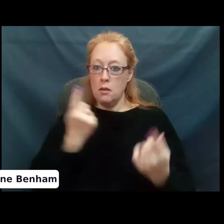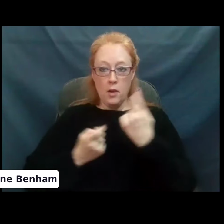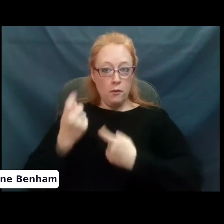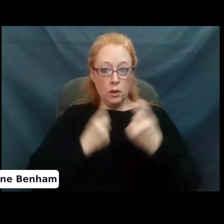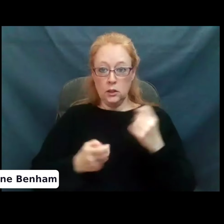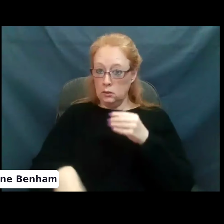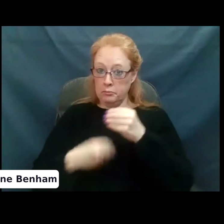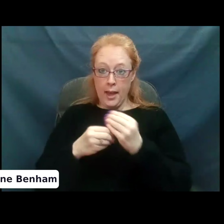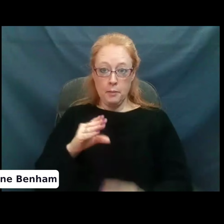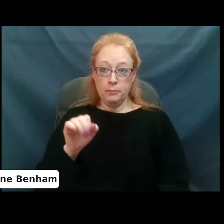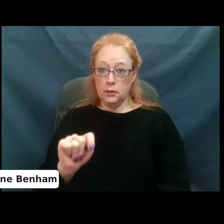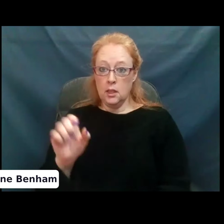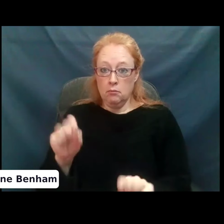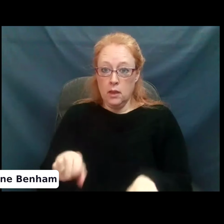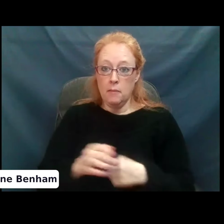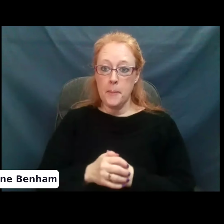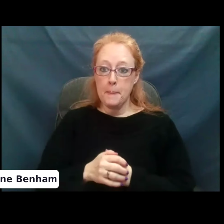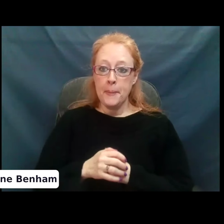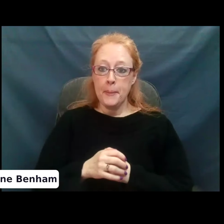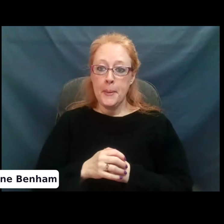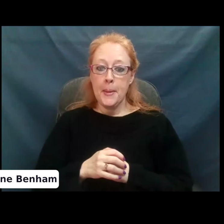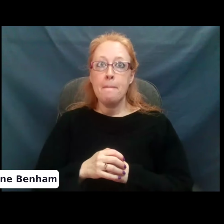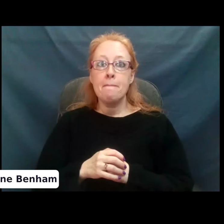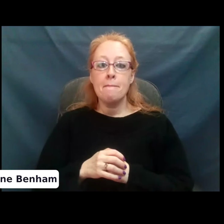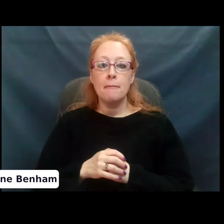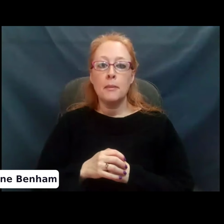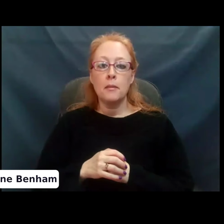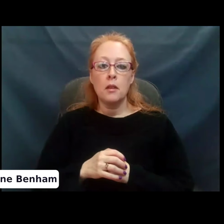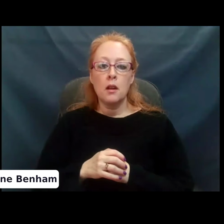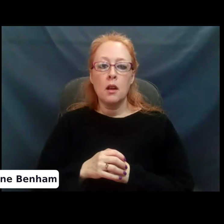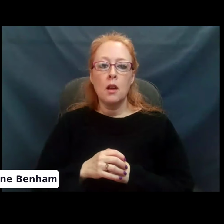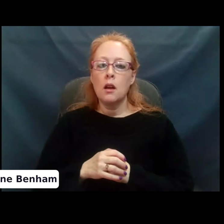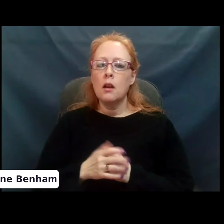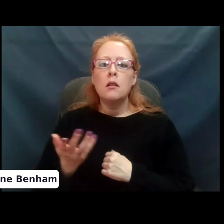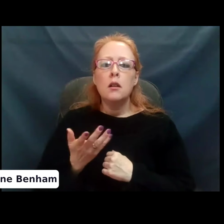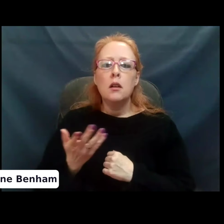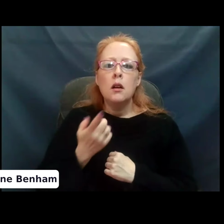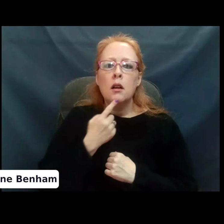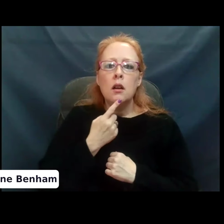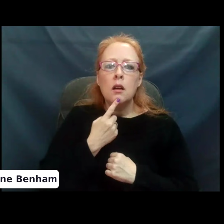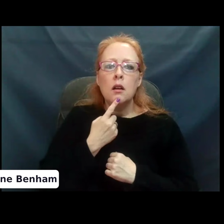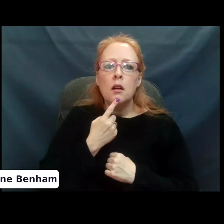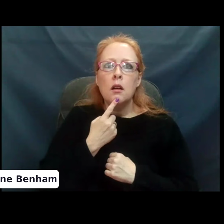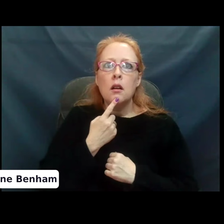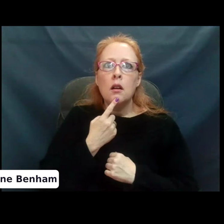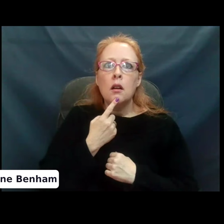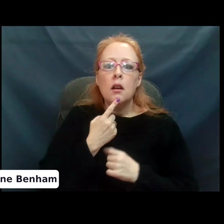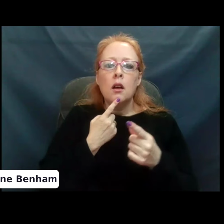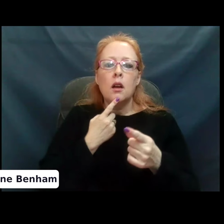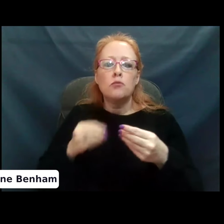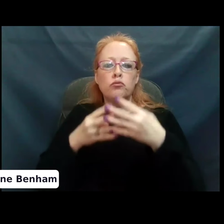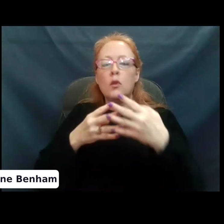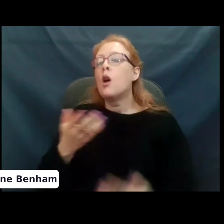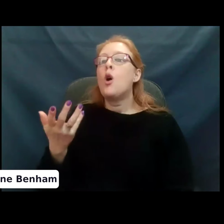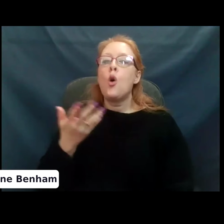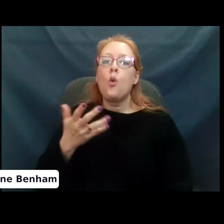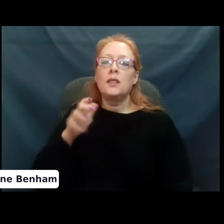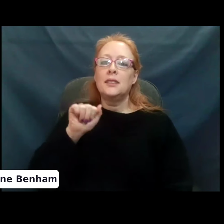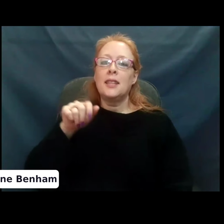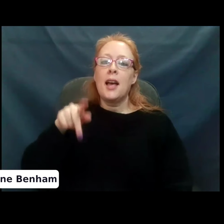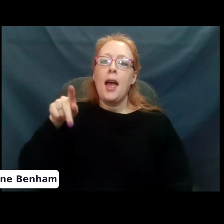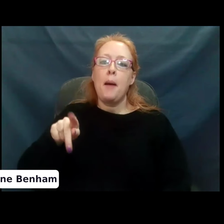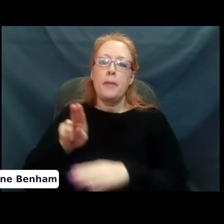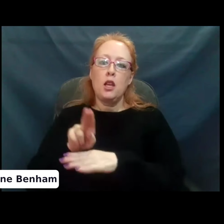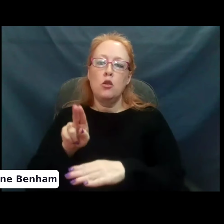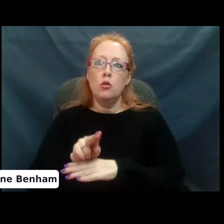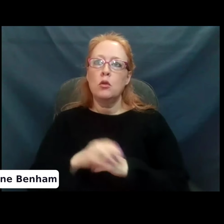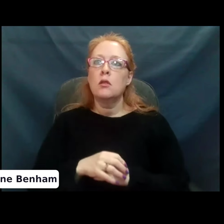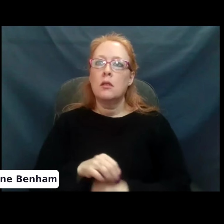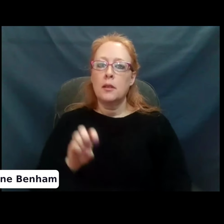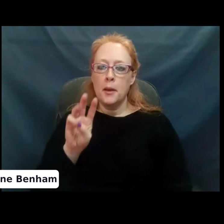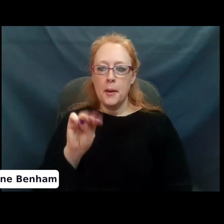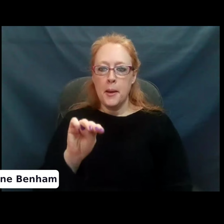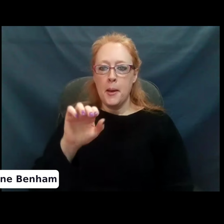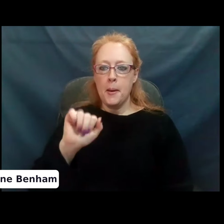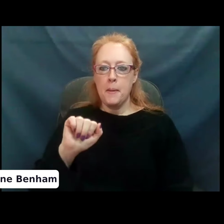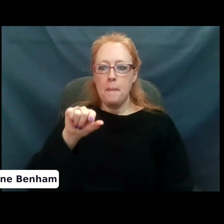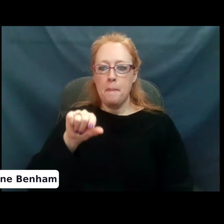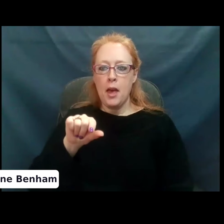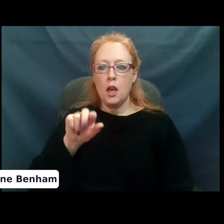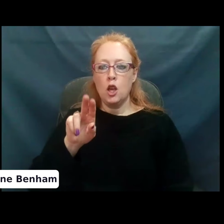Noelle: We don't right now.